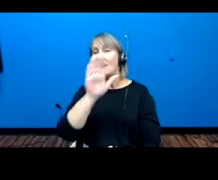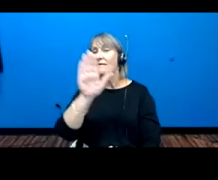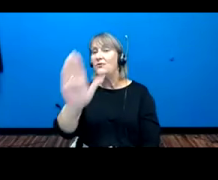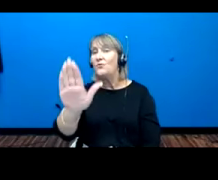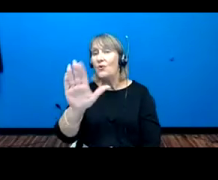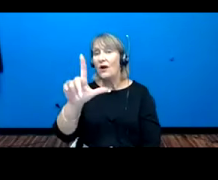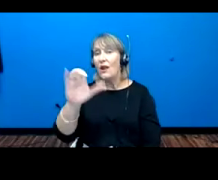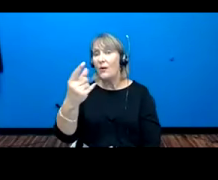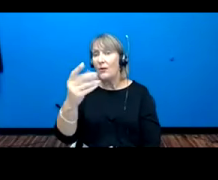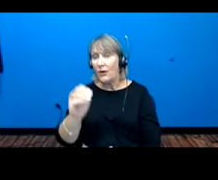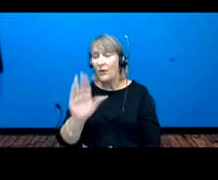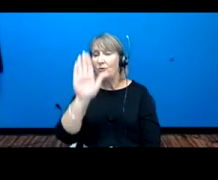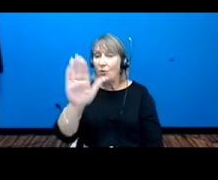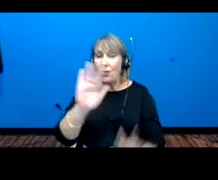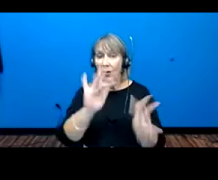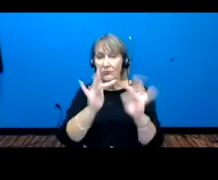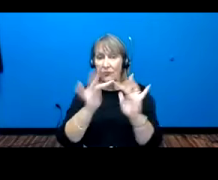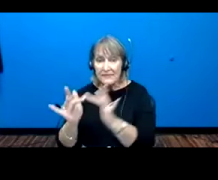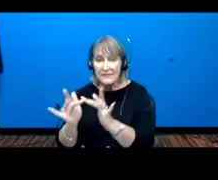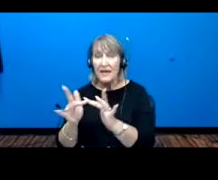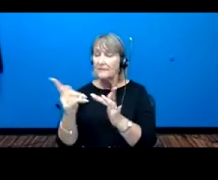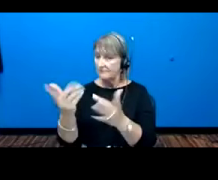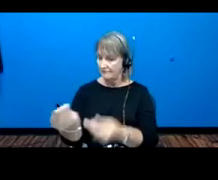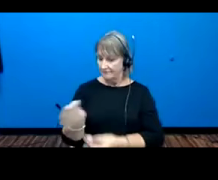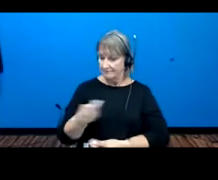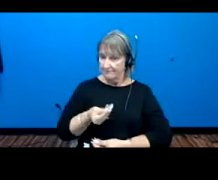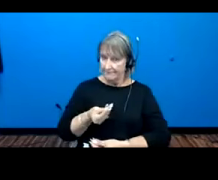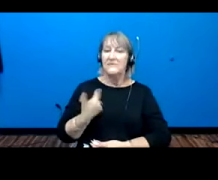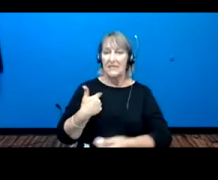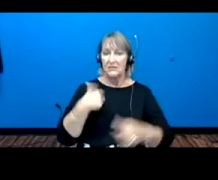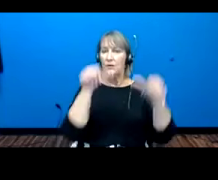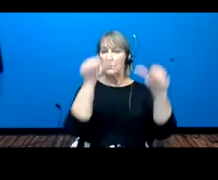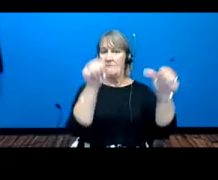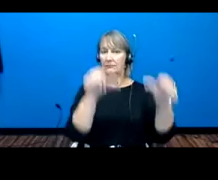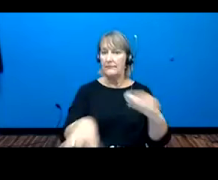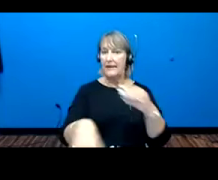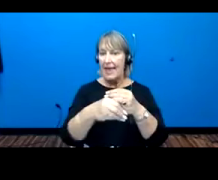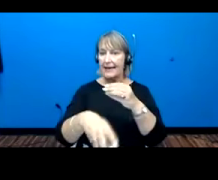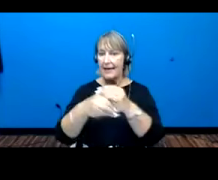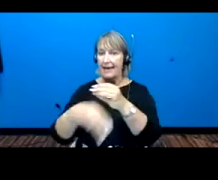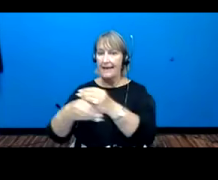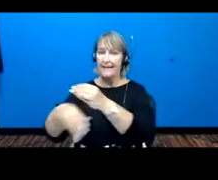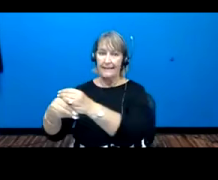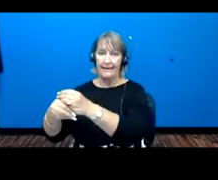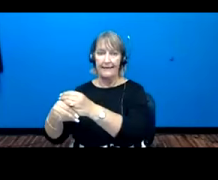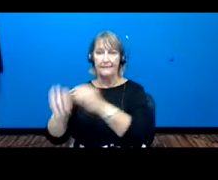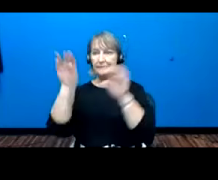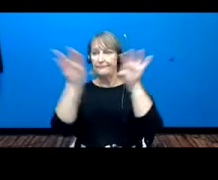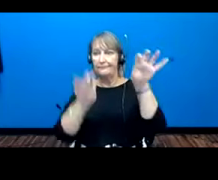your website and your information up on this website, so just a way that we can share more information